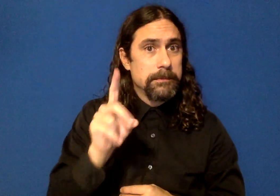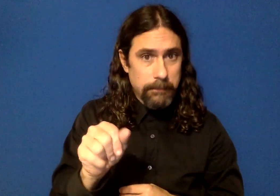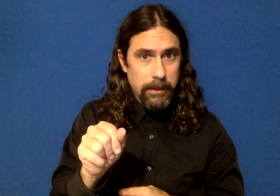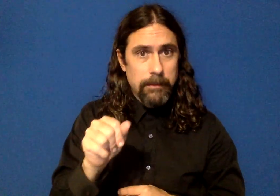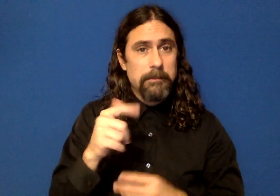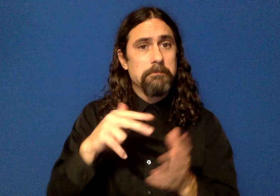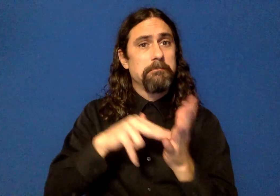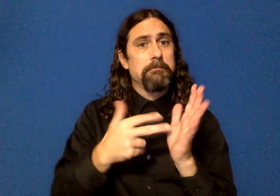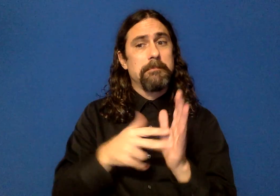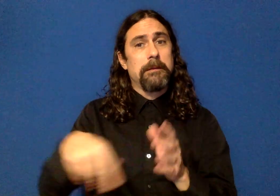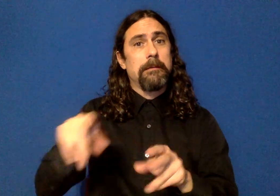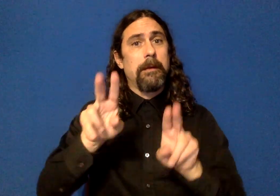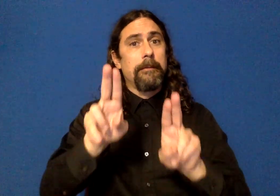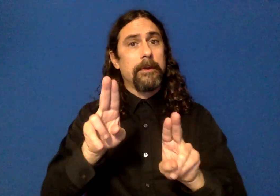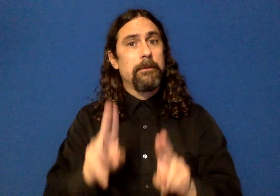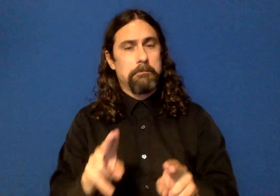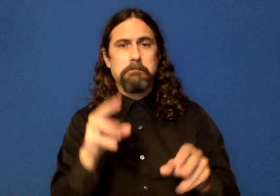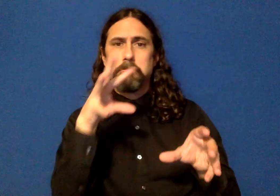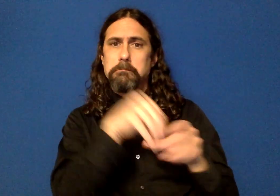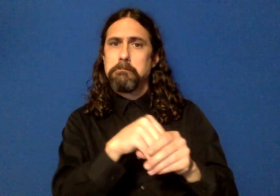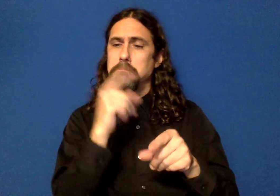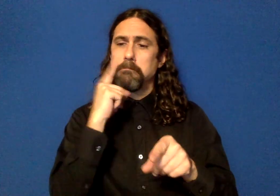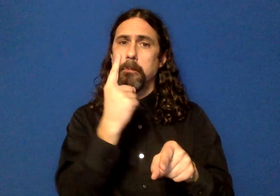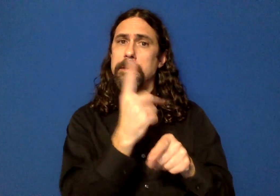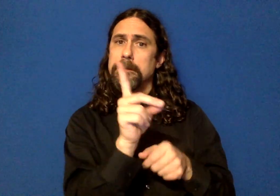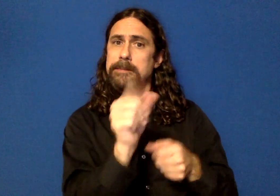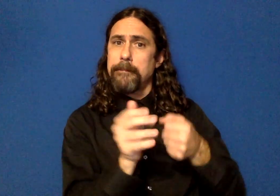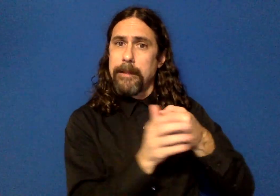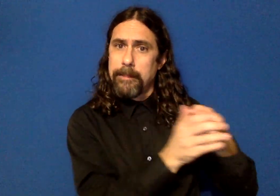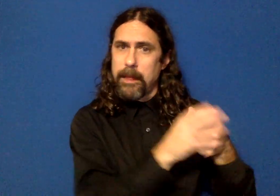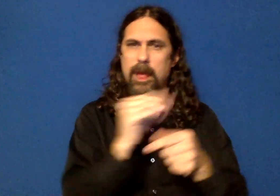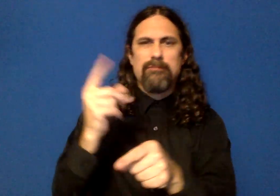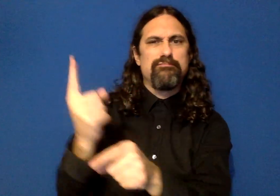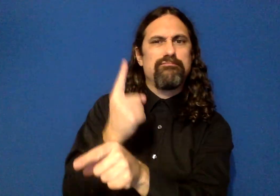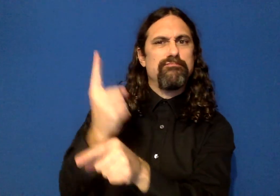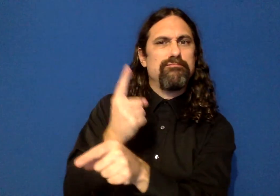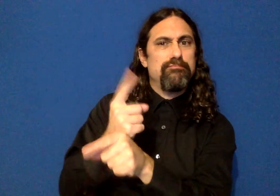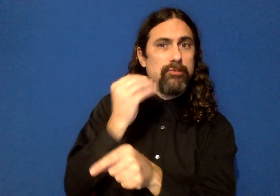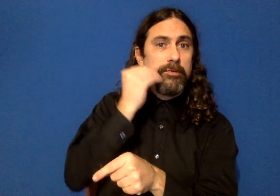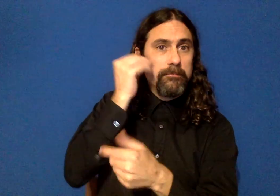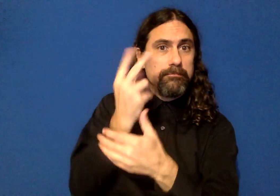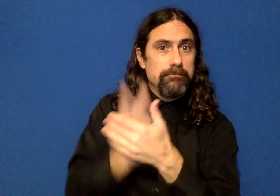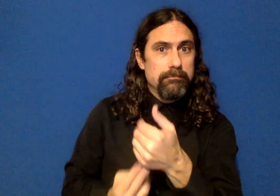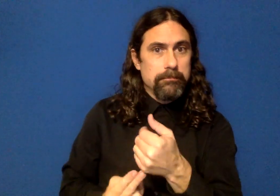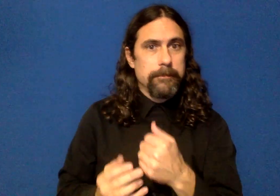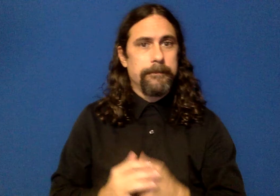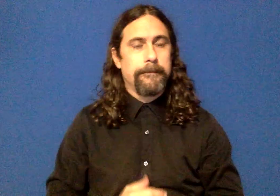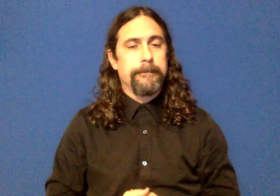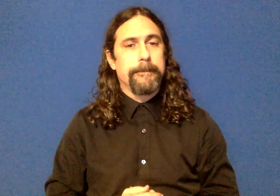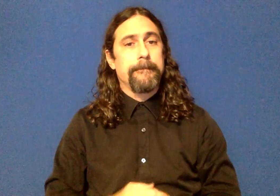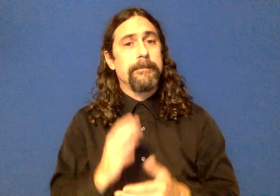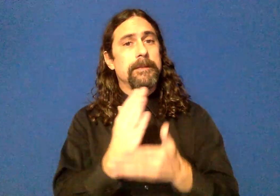Section 3. Apply for affordable housing through HPD Housing Lottery